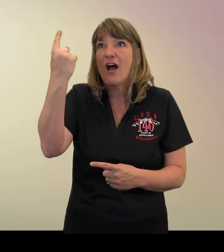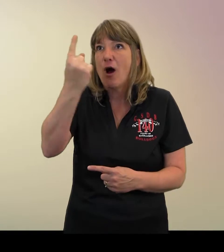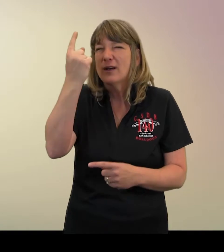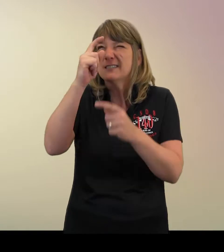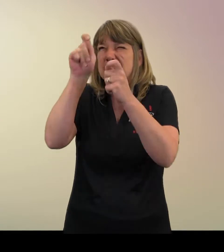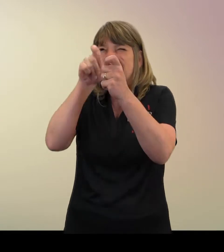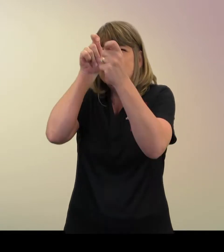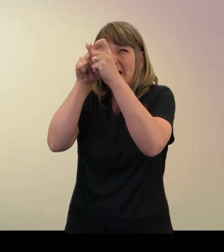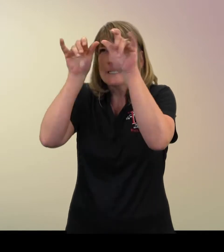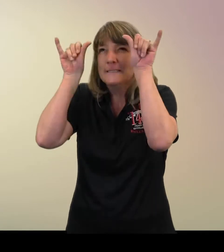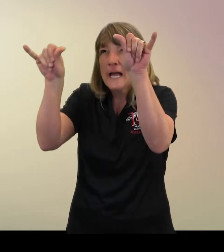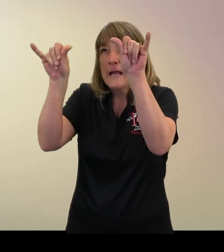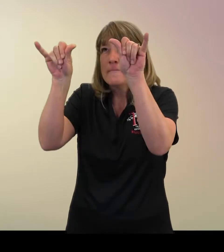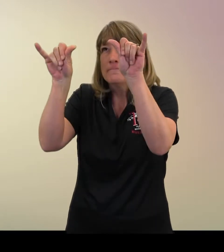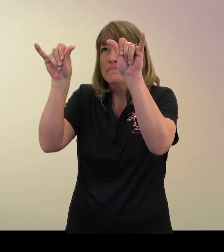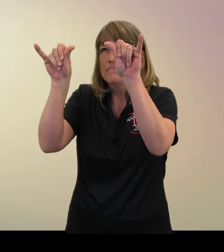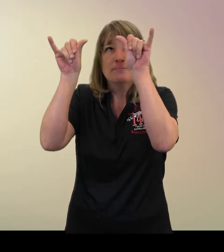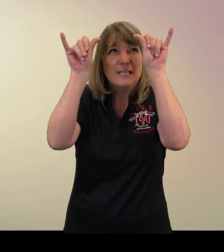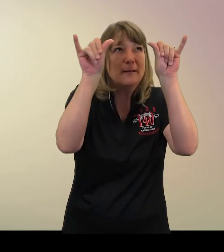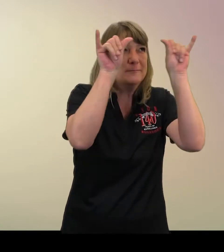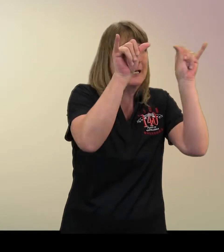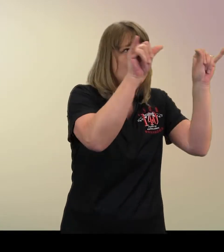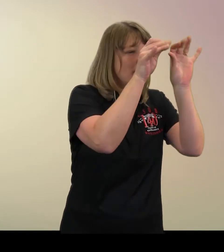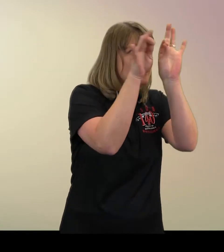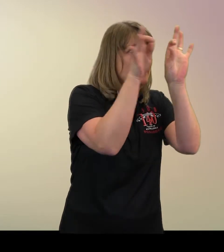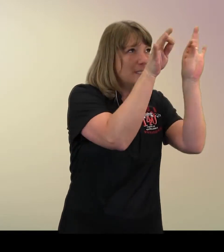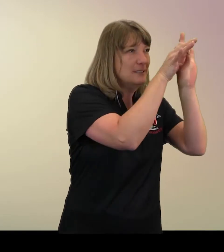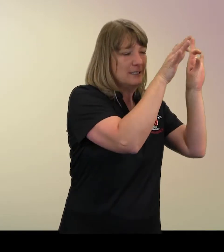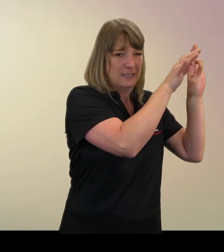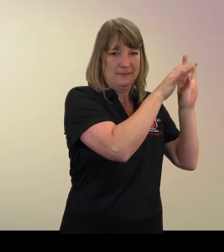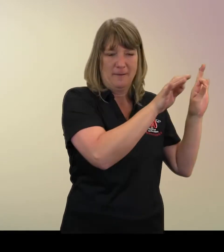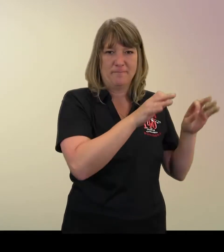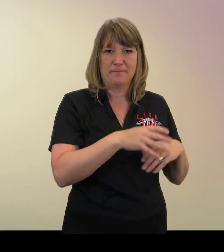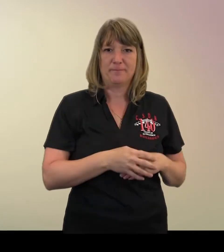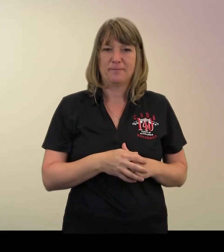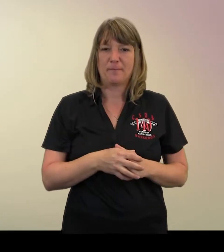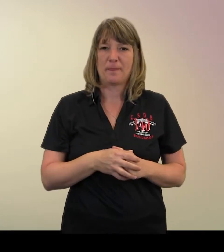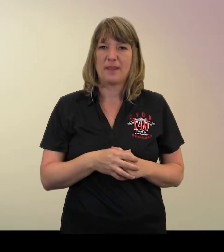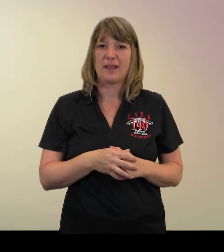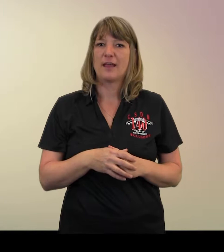always, exactly, the very same way.